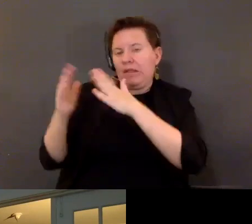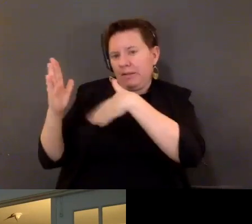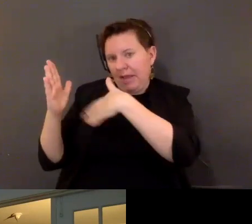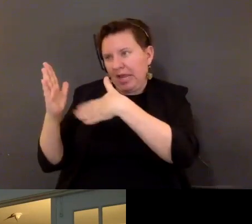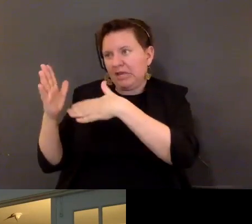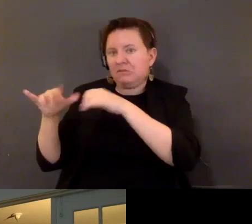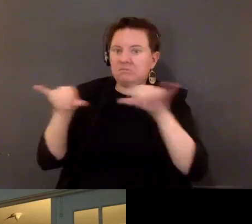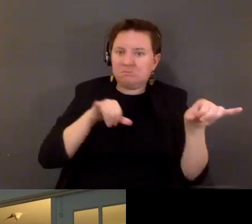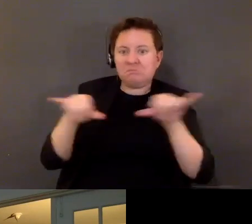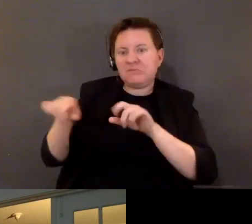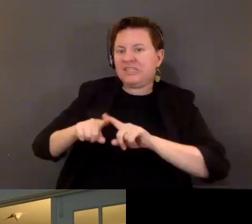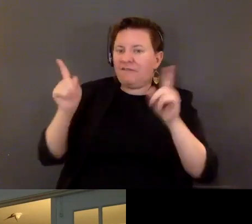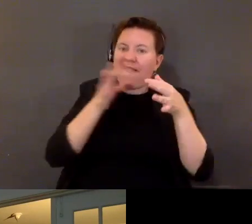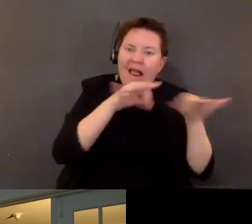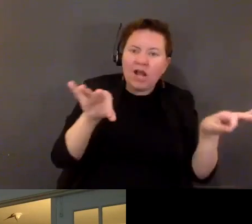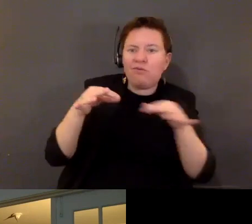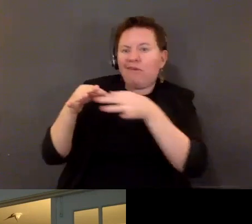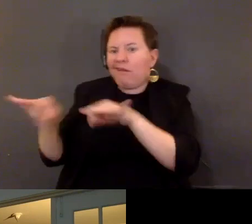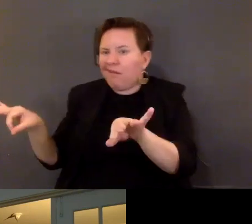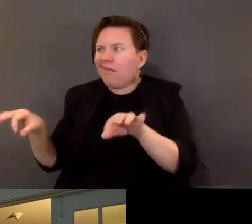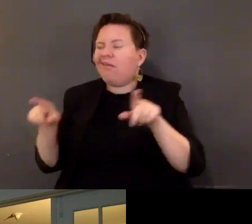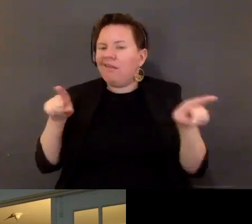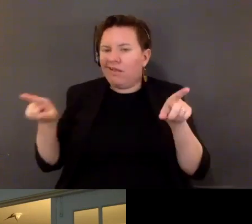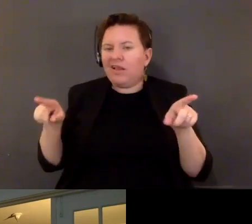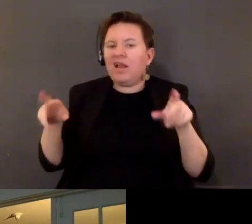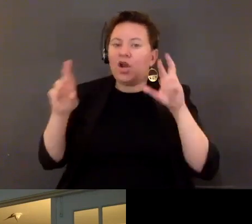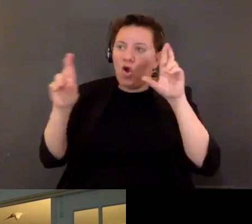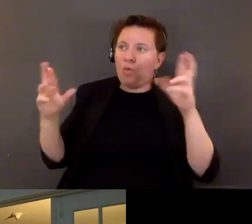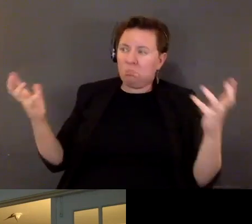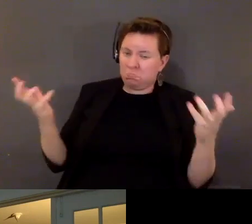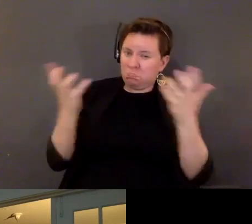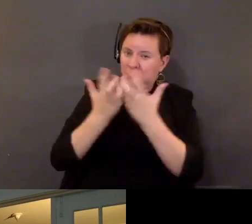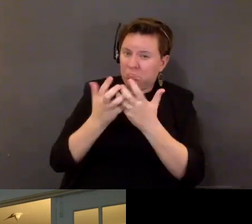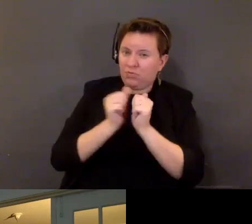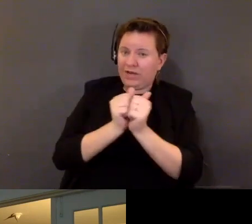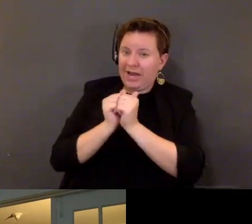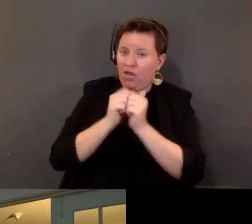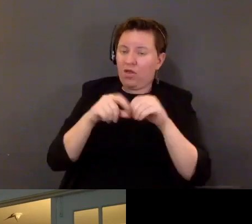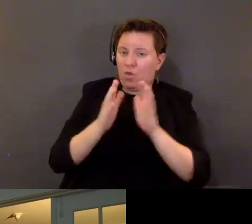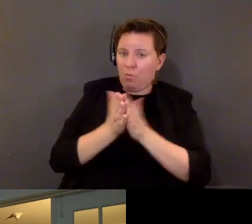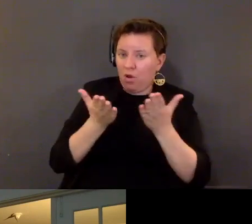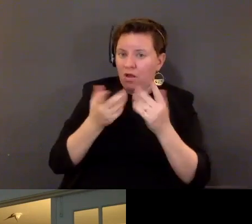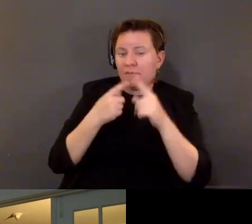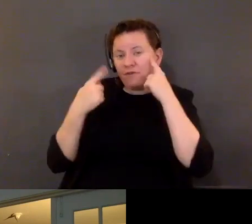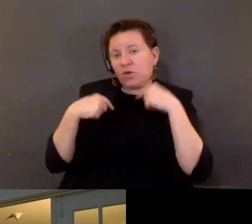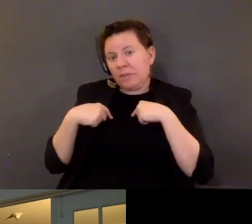they're different languages and i hope that they work together in the book but for me they're um